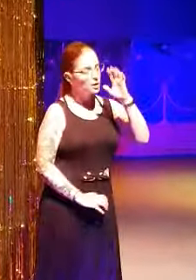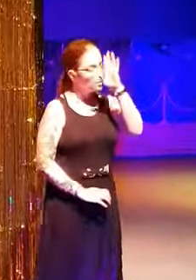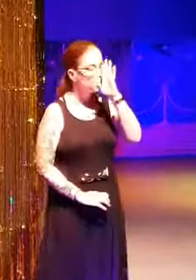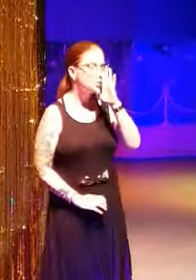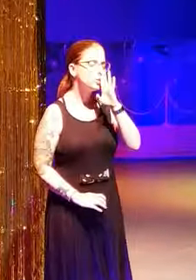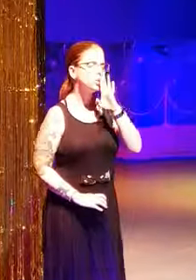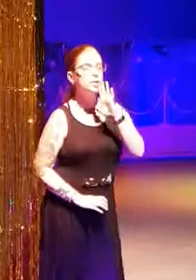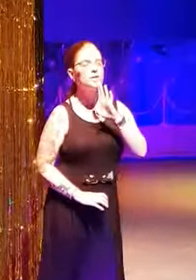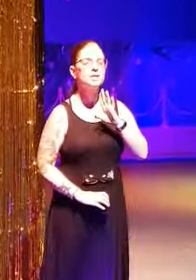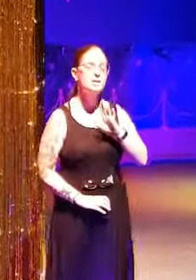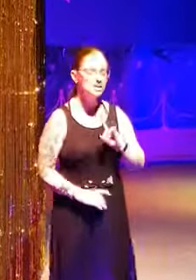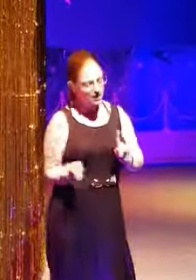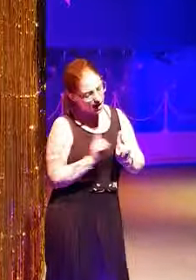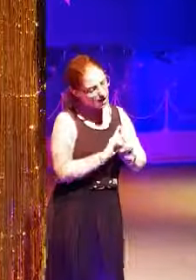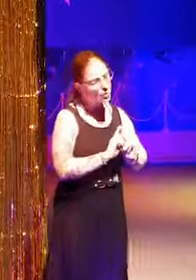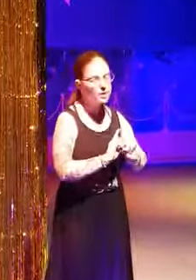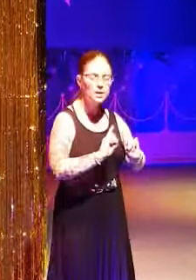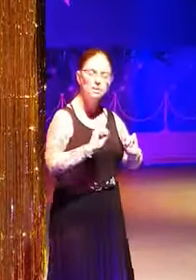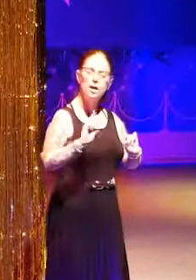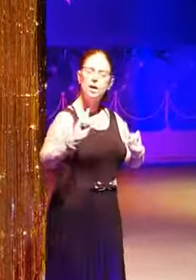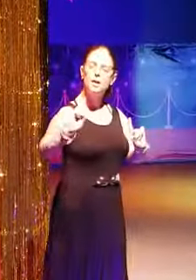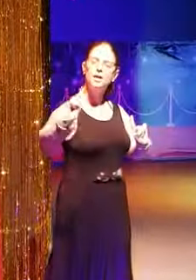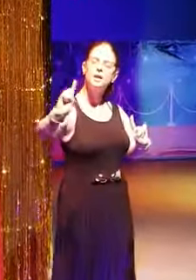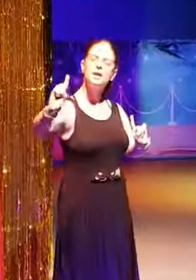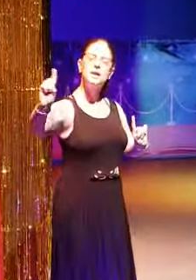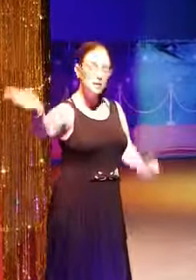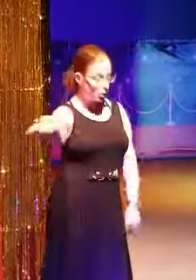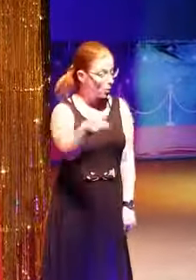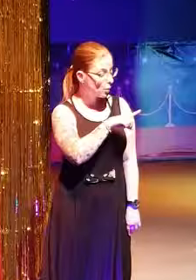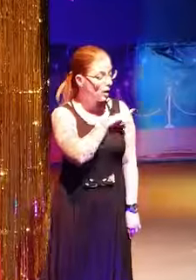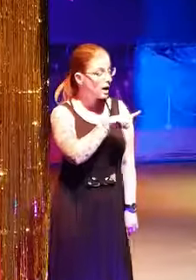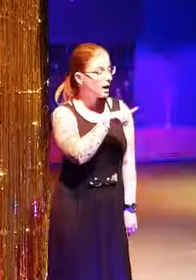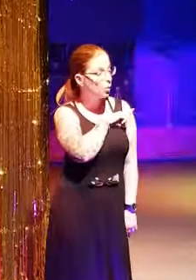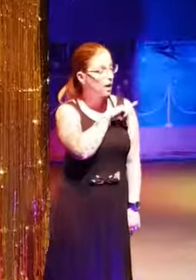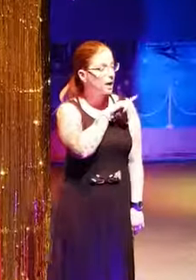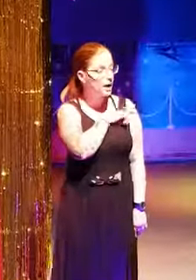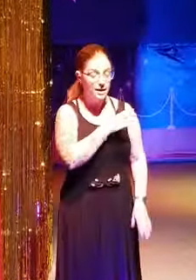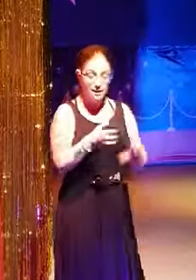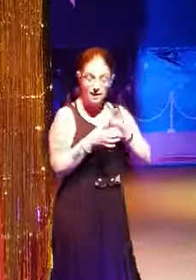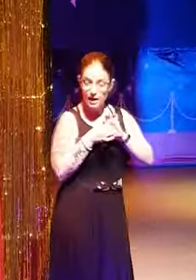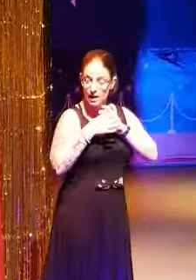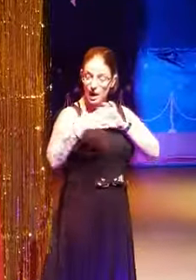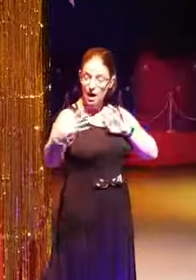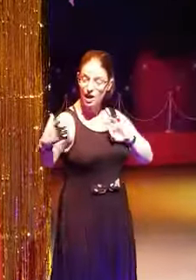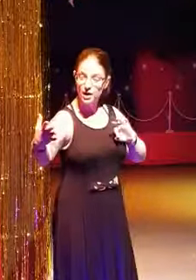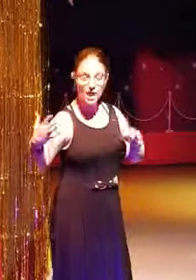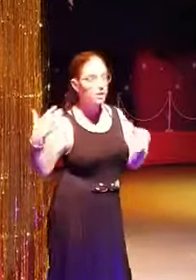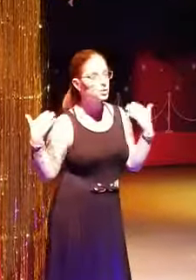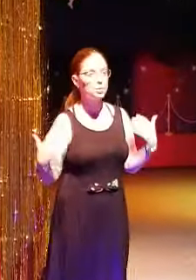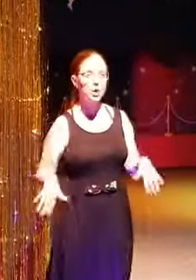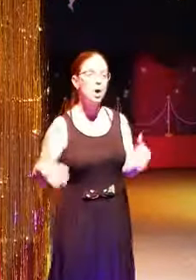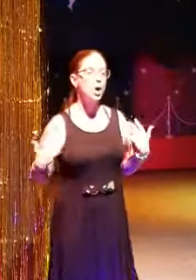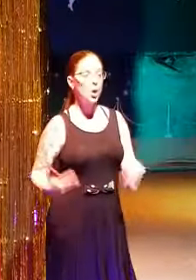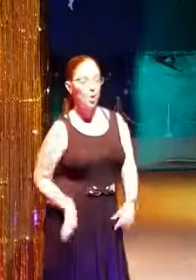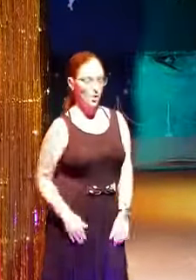Blue since the day we parted Why why?? Did I ever let you go?